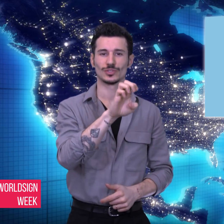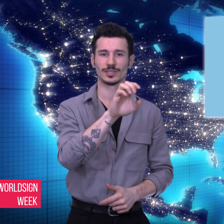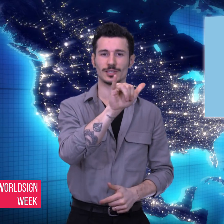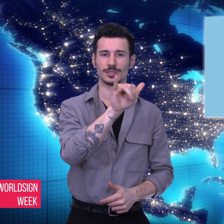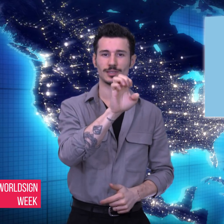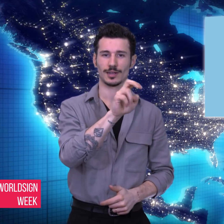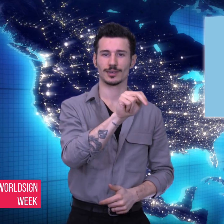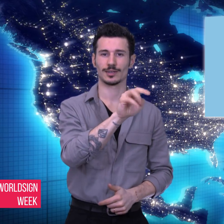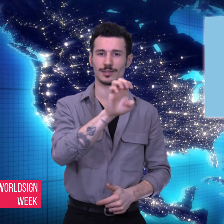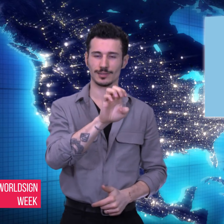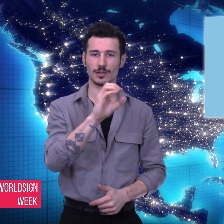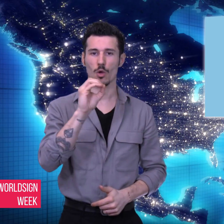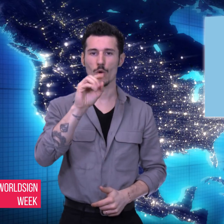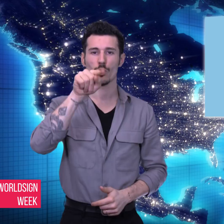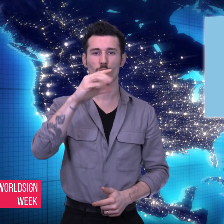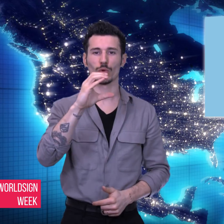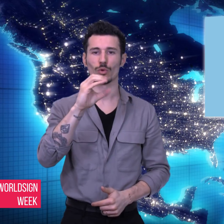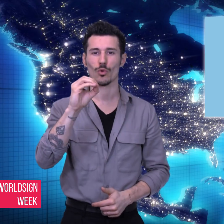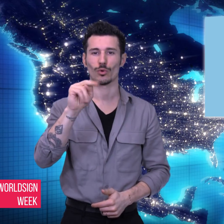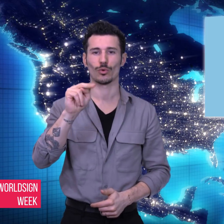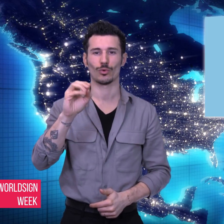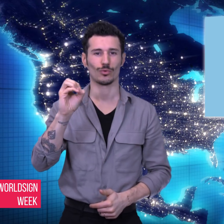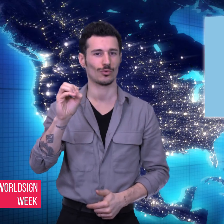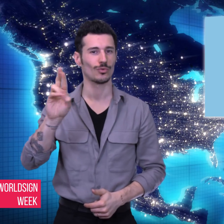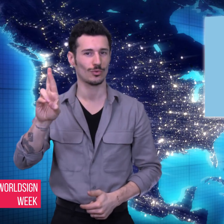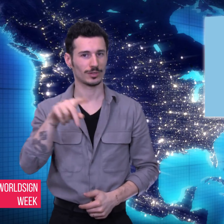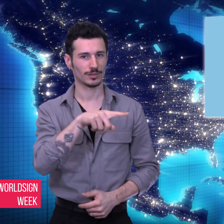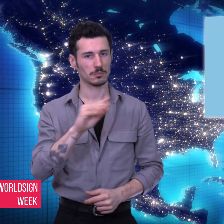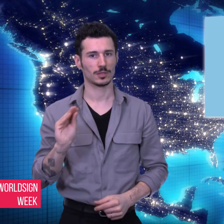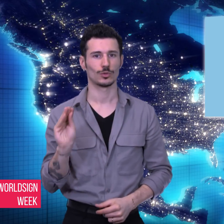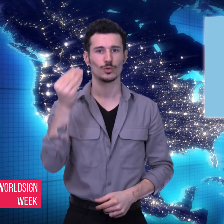her community of sexual predators.